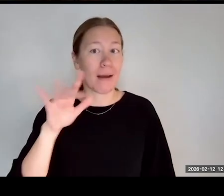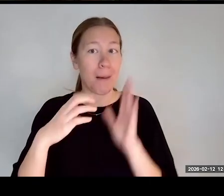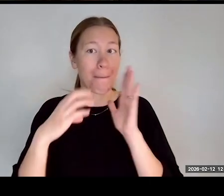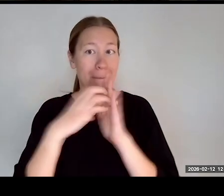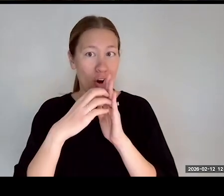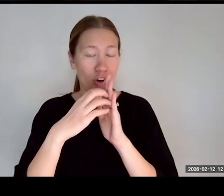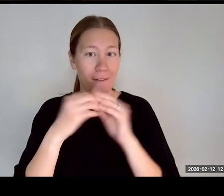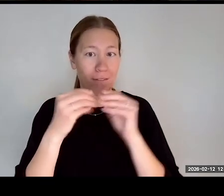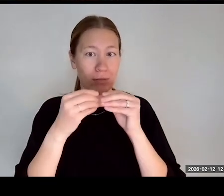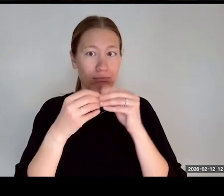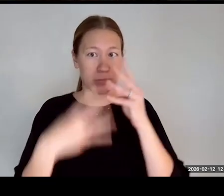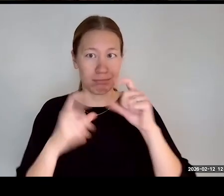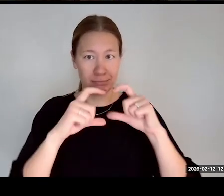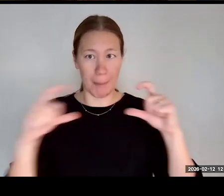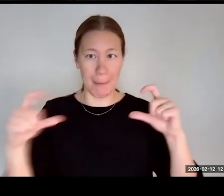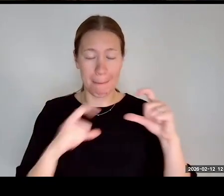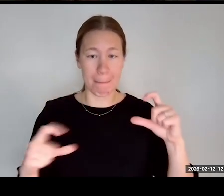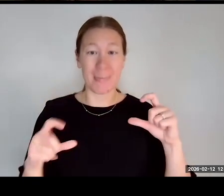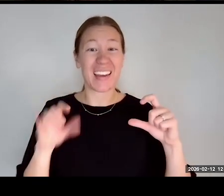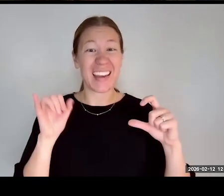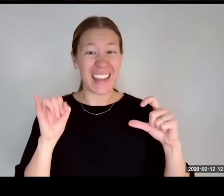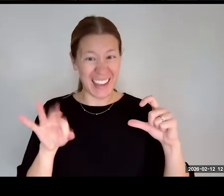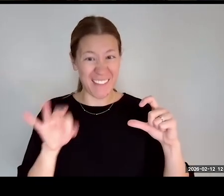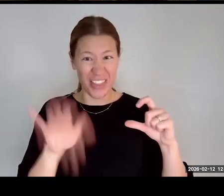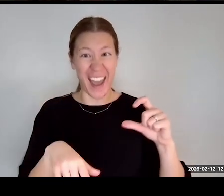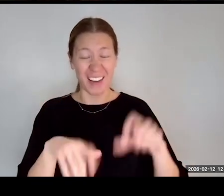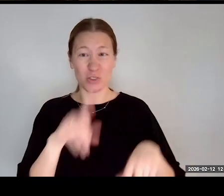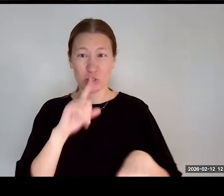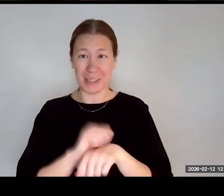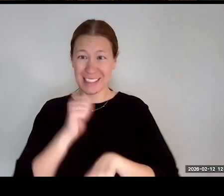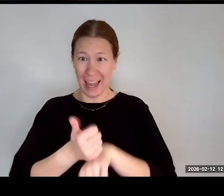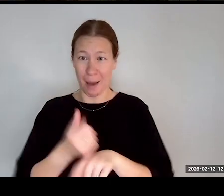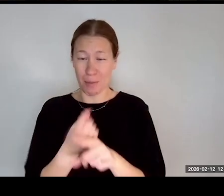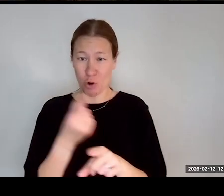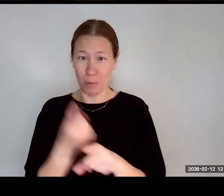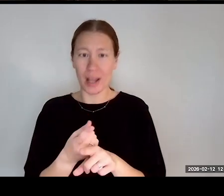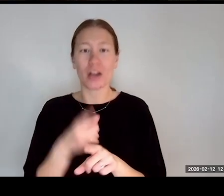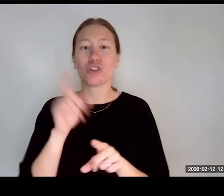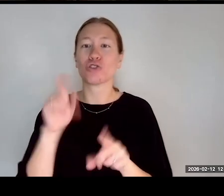And if this item was in fact a list item, what I would expect to see is this numbered list icon